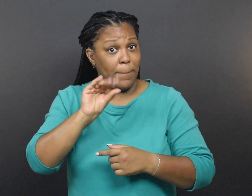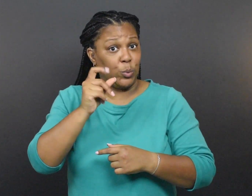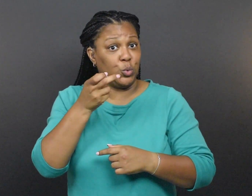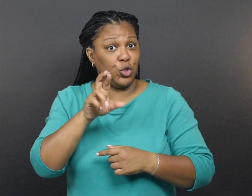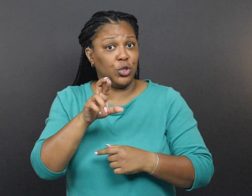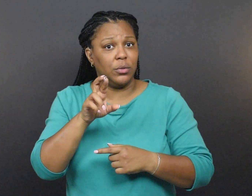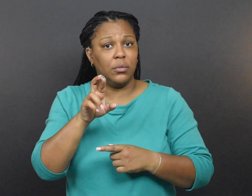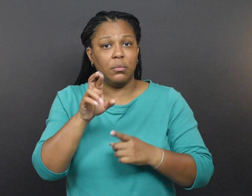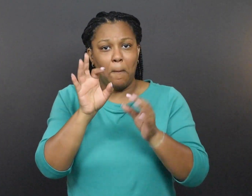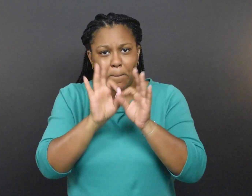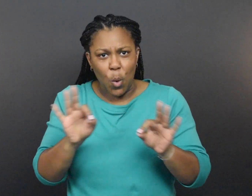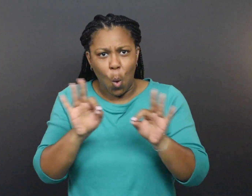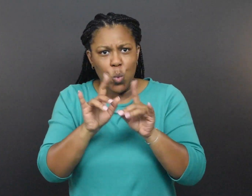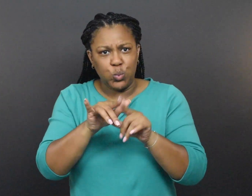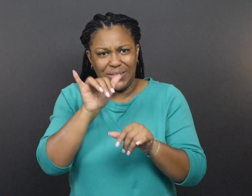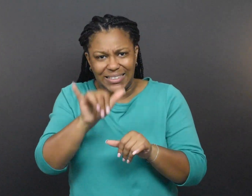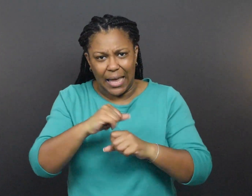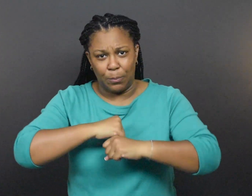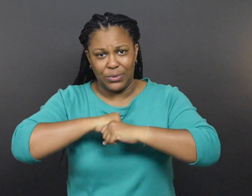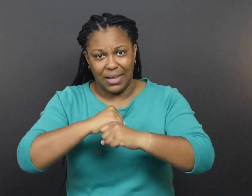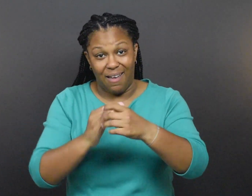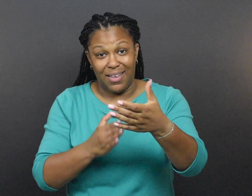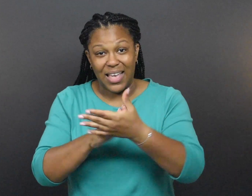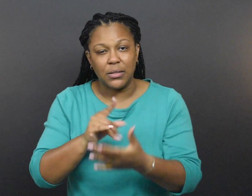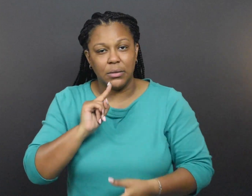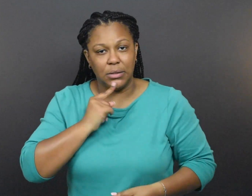against serious cases of COVID-19. •